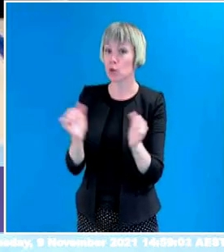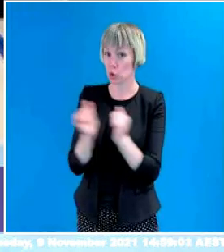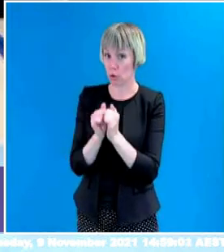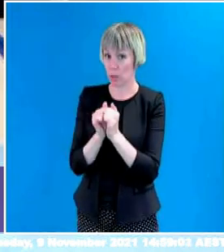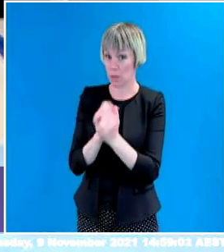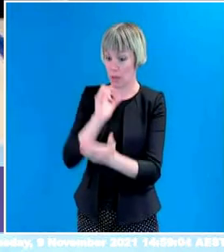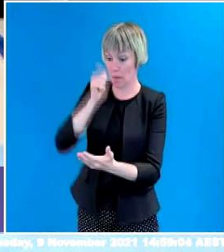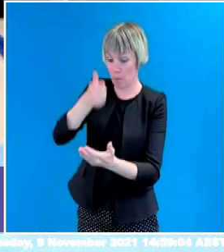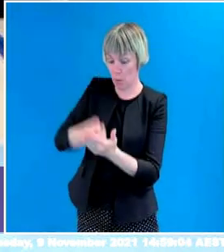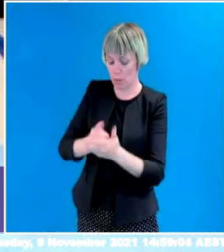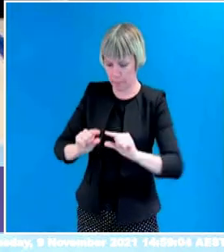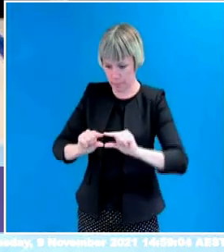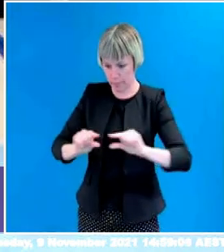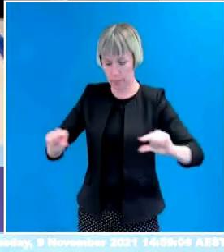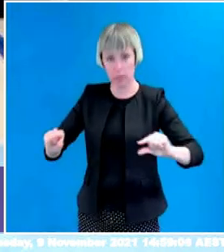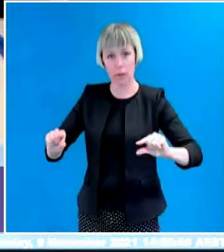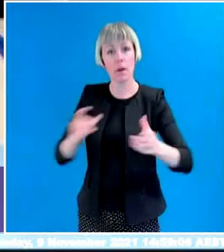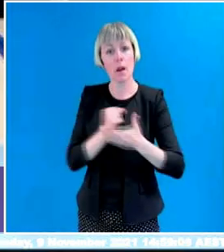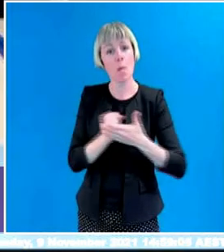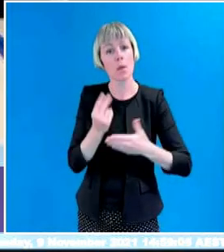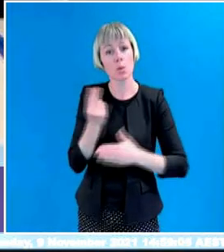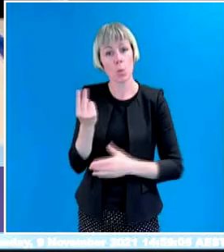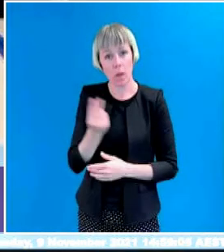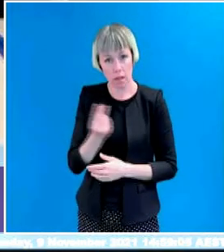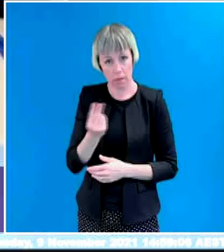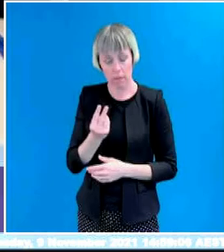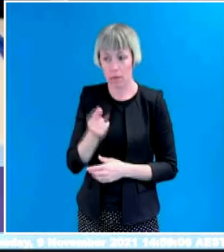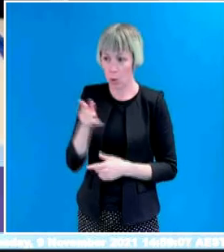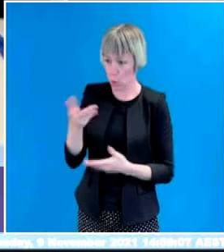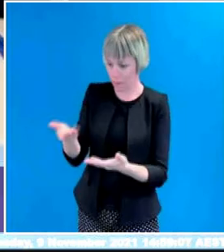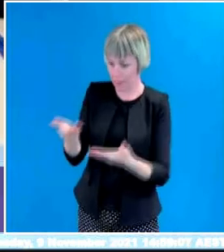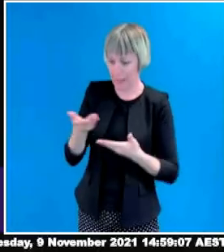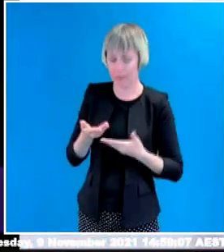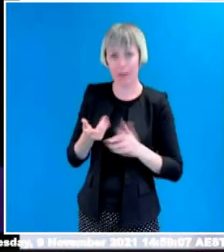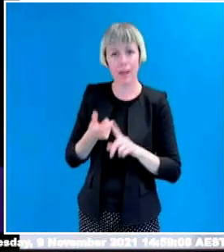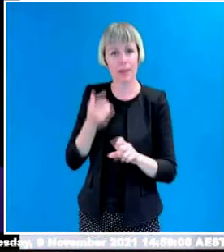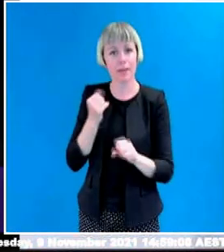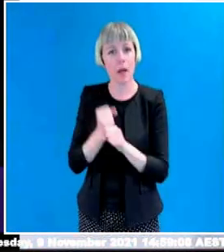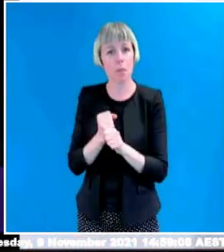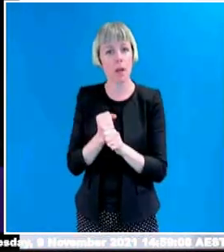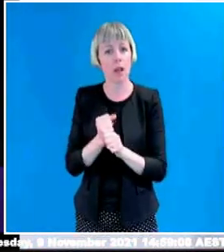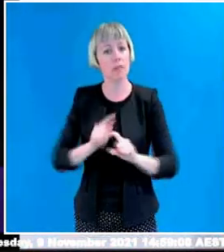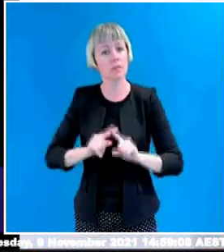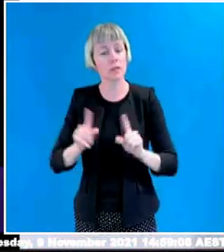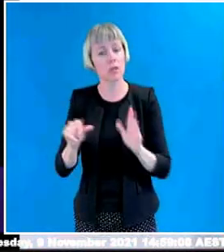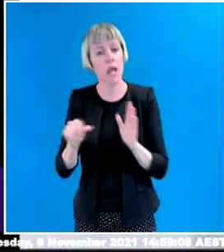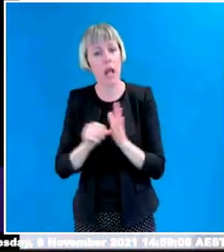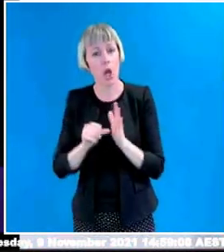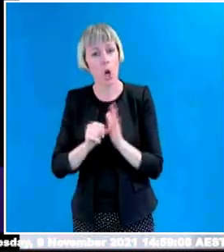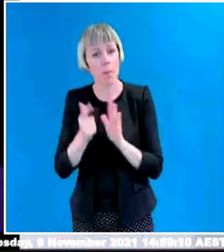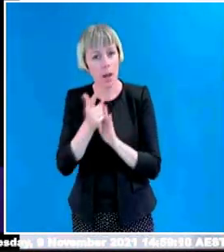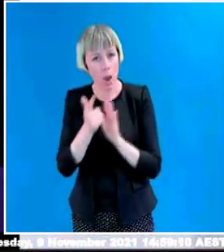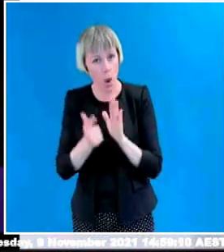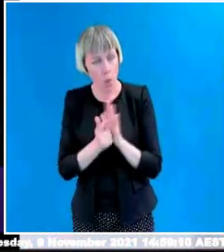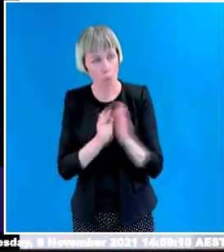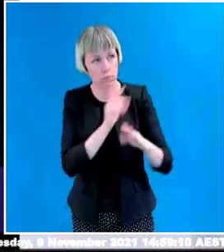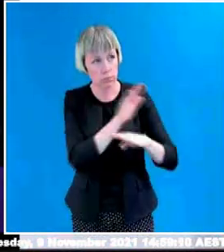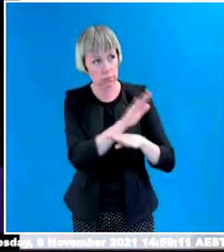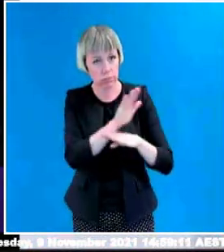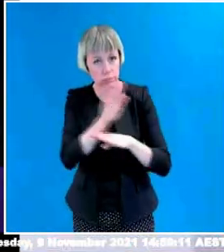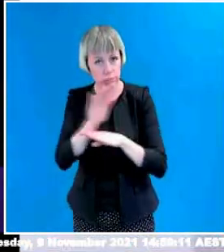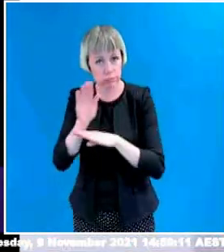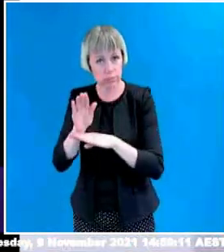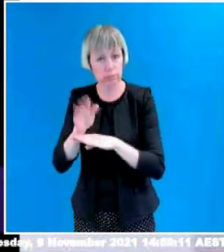cases from international economic law, EC Measures Concerning Meat and Meat